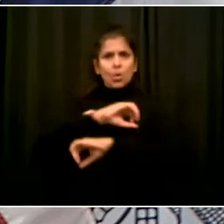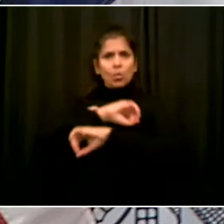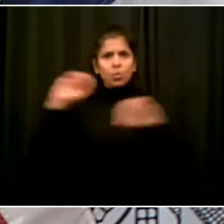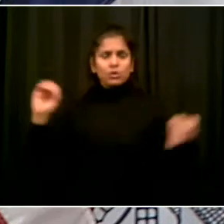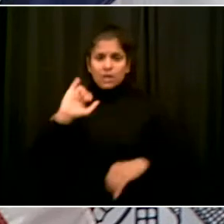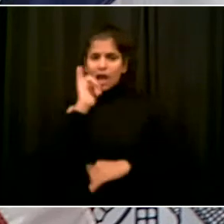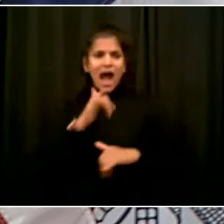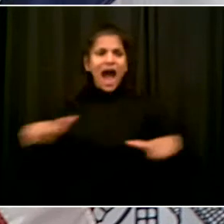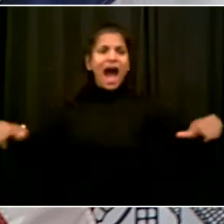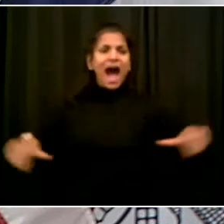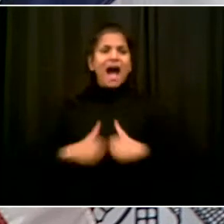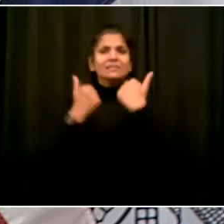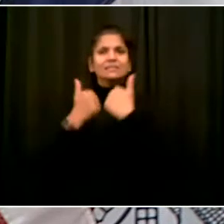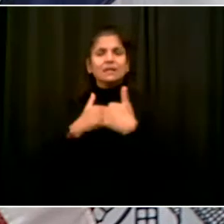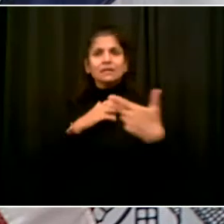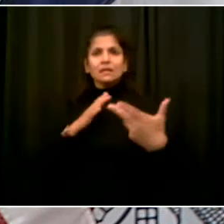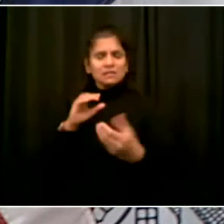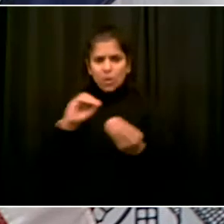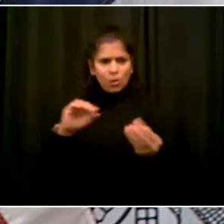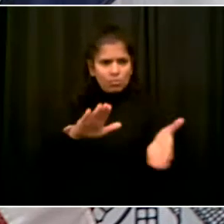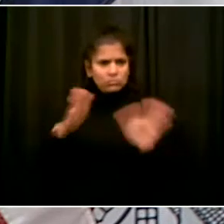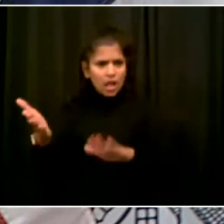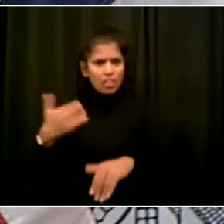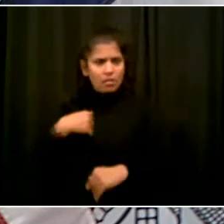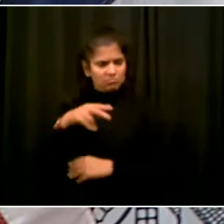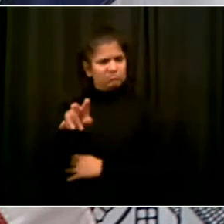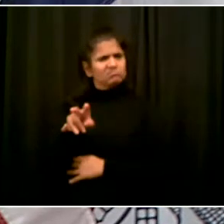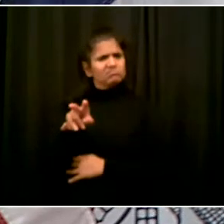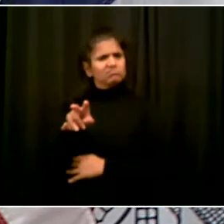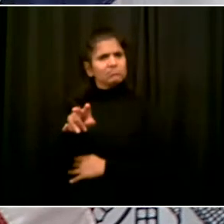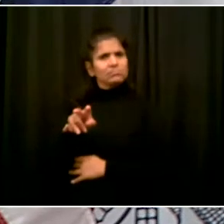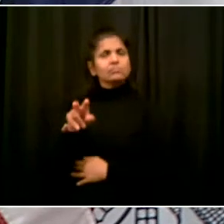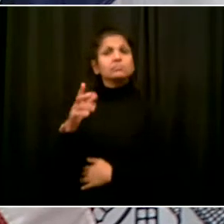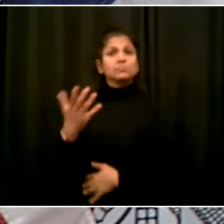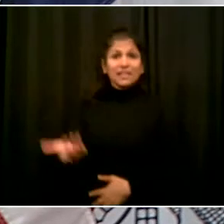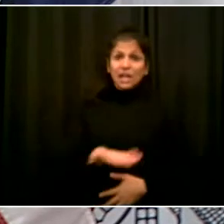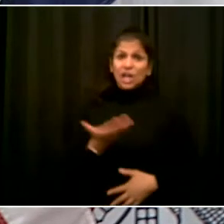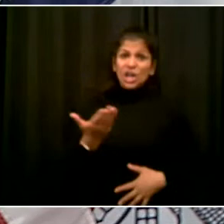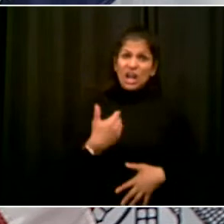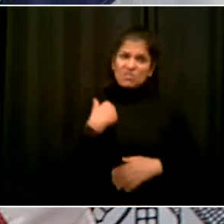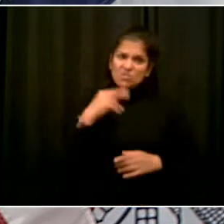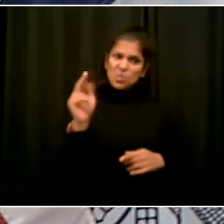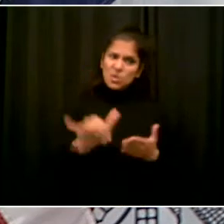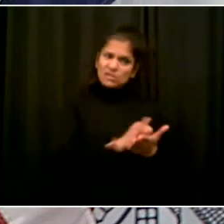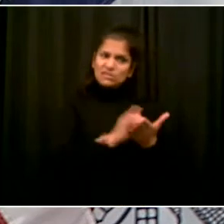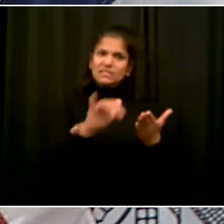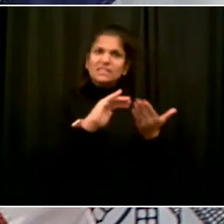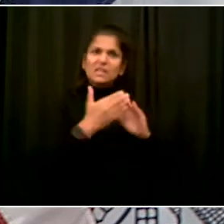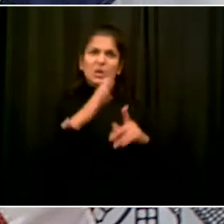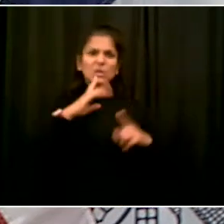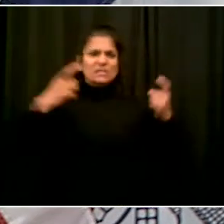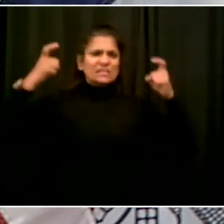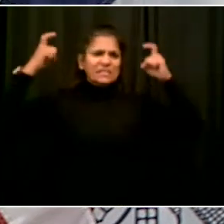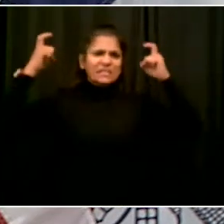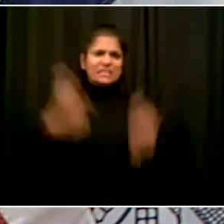FROM ABOUT 250 PER EYAR TTO ABOUT 220, SO FAR THIS YEAR, FOLLOWING LAST YEAR WHICH WAS ALALSO VERY